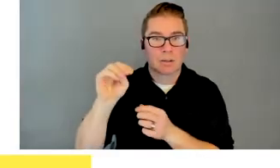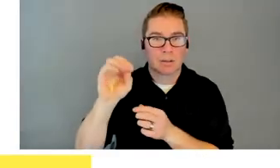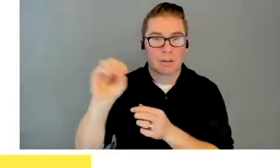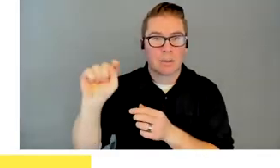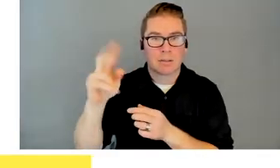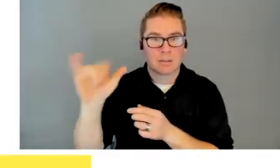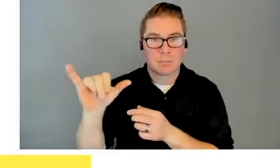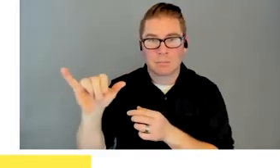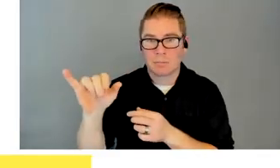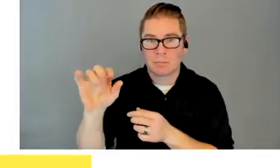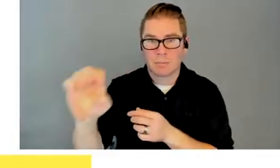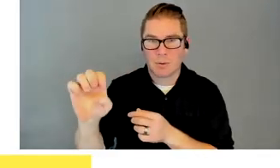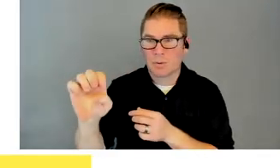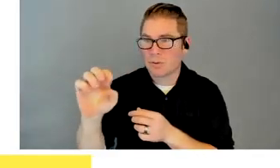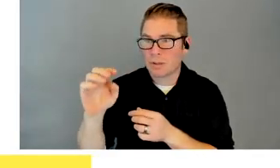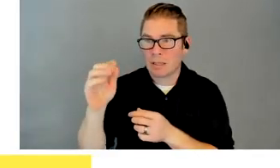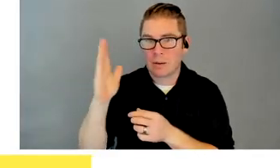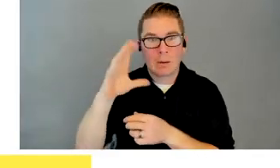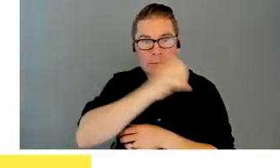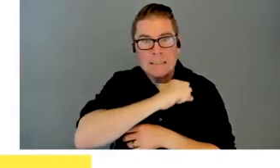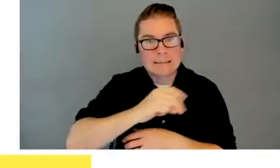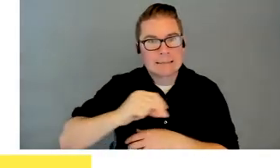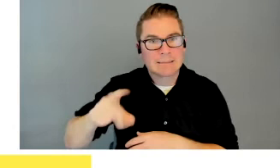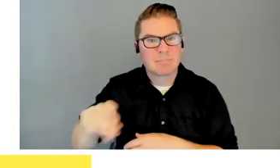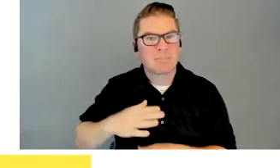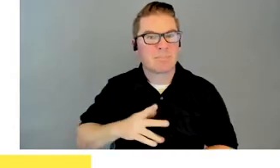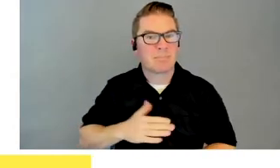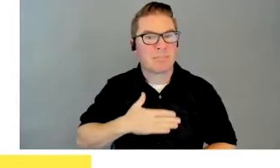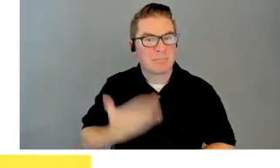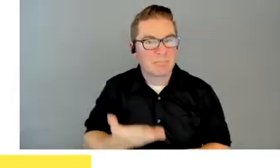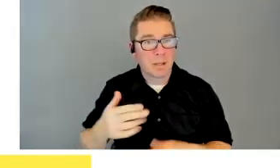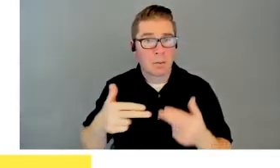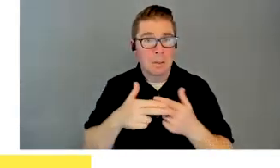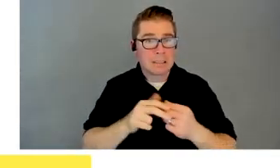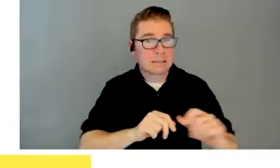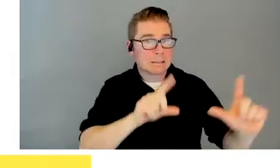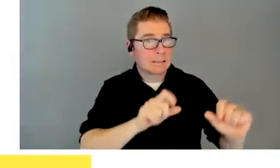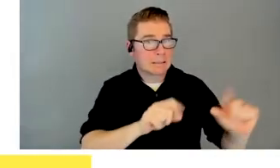We just have a few more slides and you can continue to put your ideas there